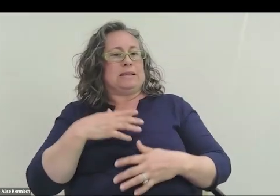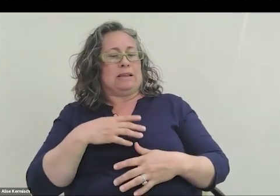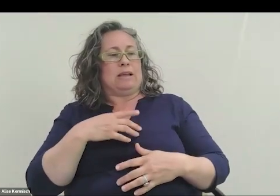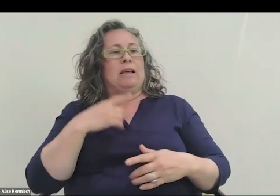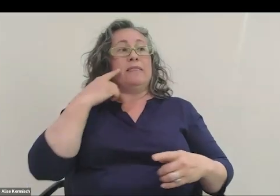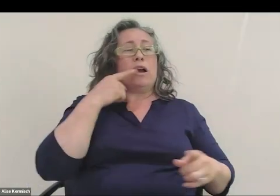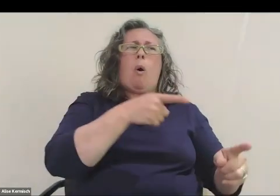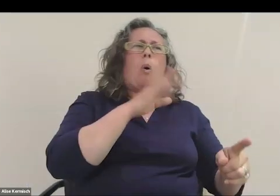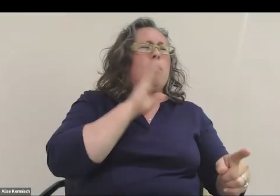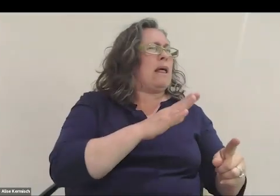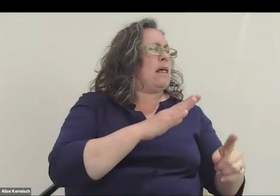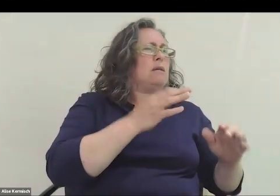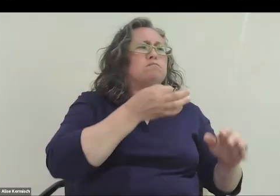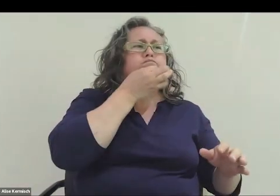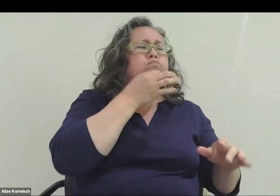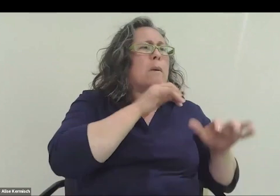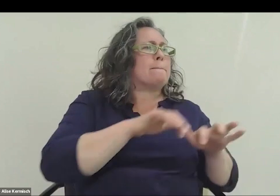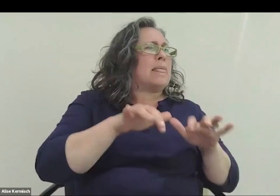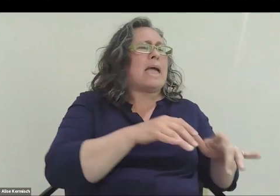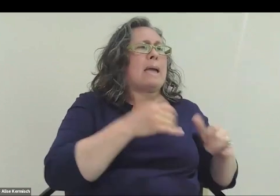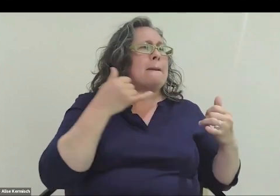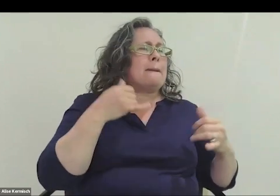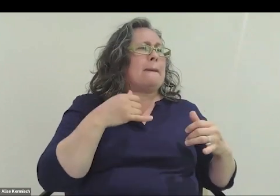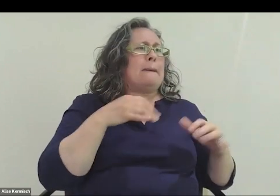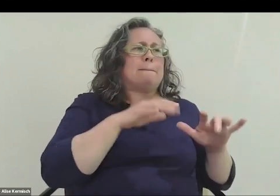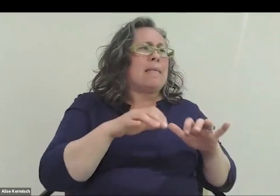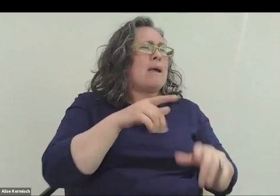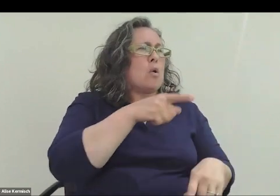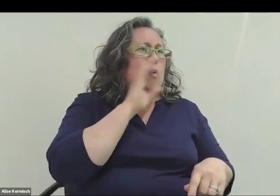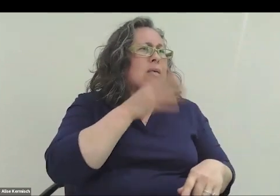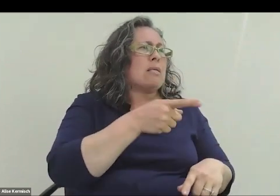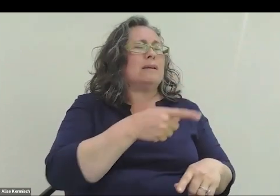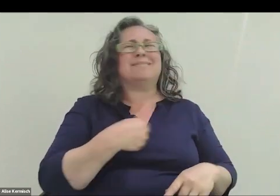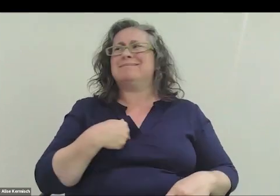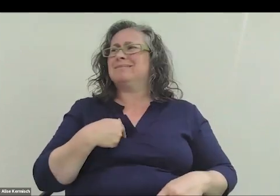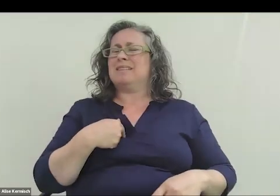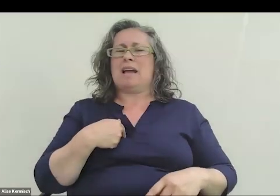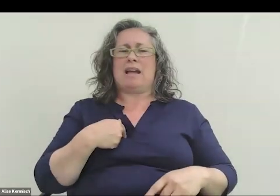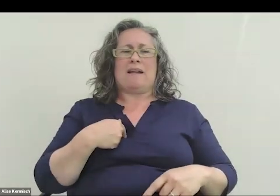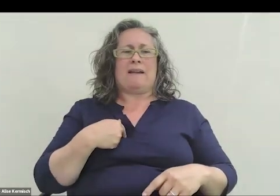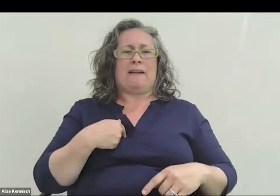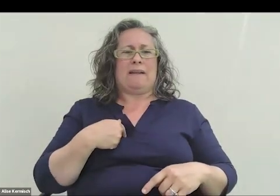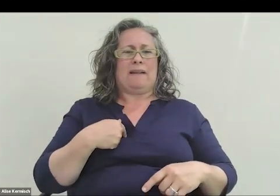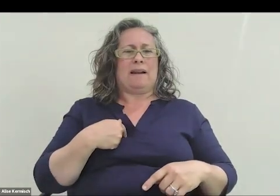instead of really good at playing basketball, and these sort of things. The Magic Wand he says, "I wield the wand, but you all are the magicians."